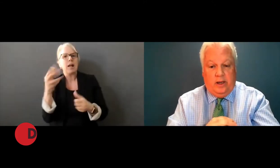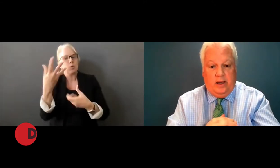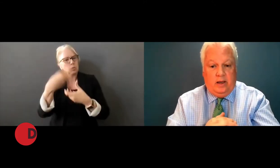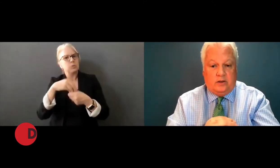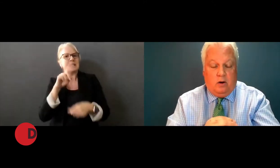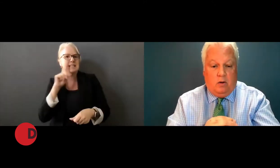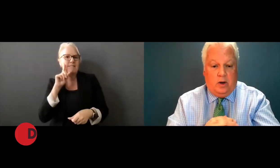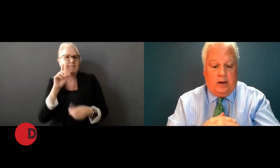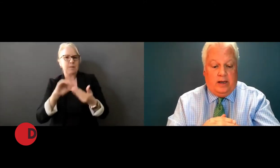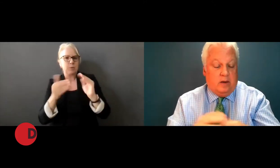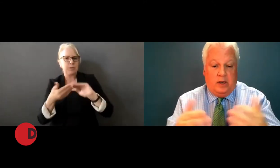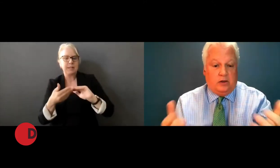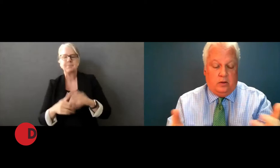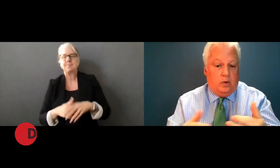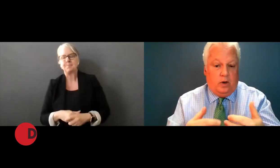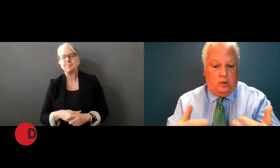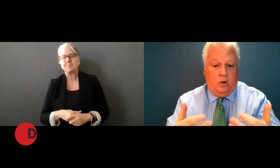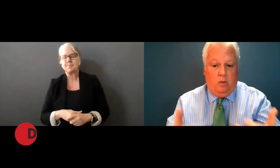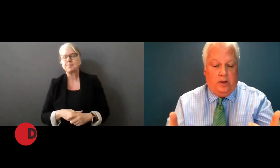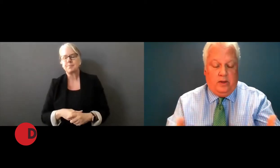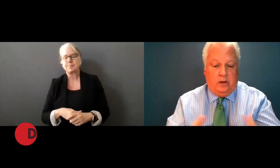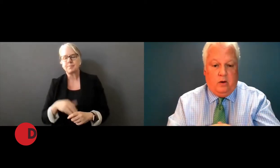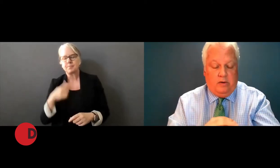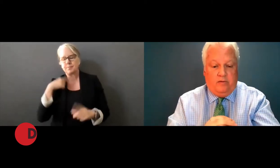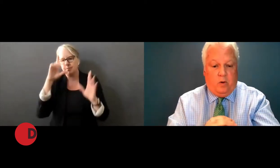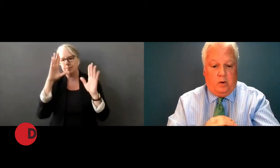disabilities including the Deaf community.